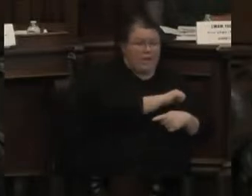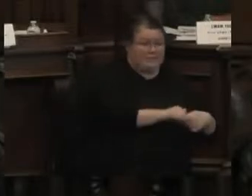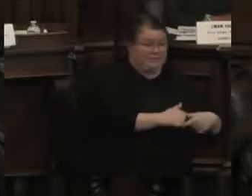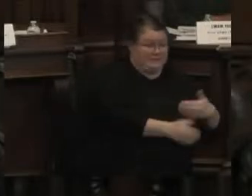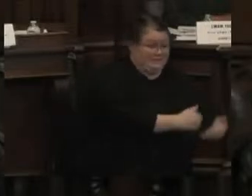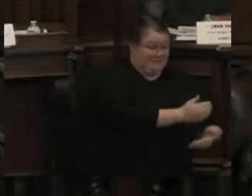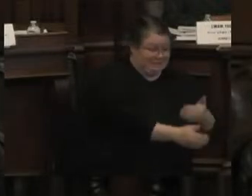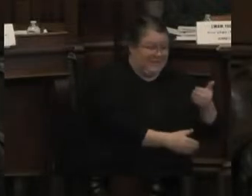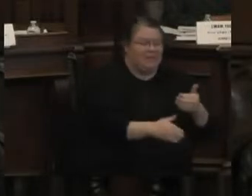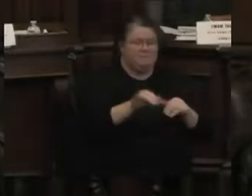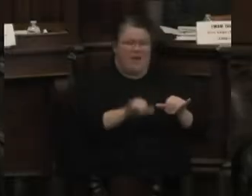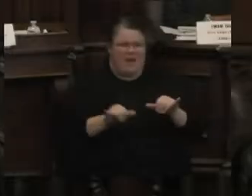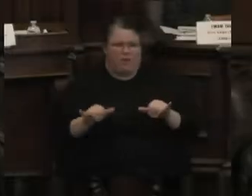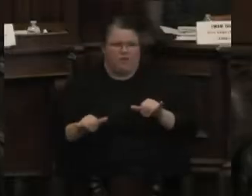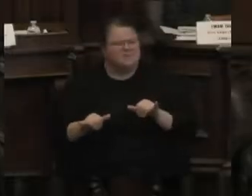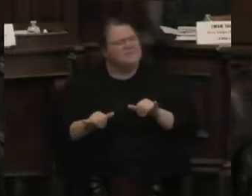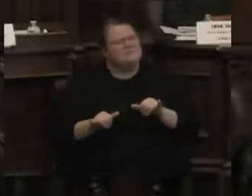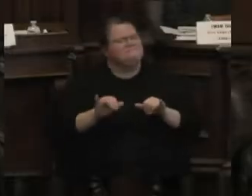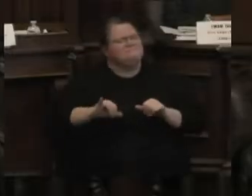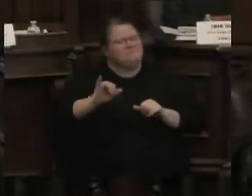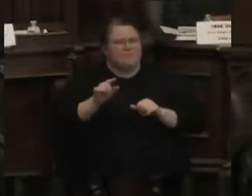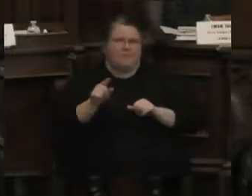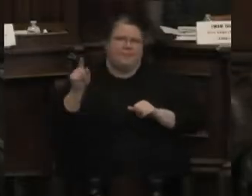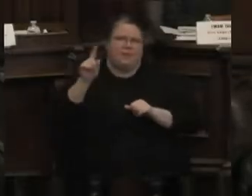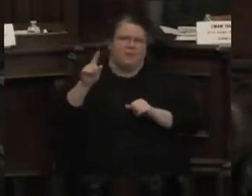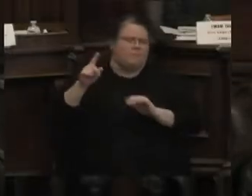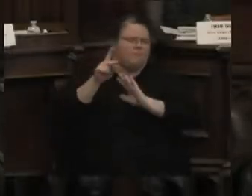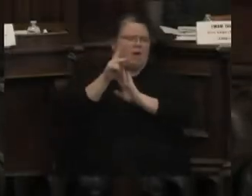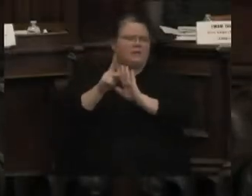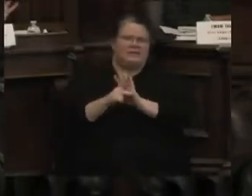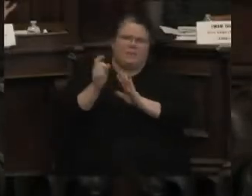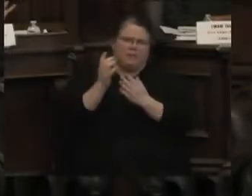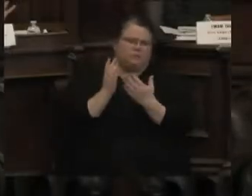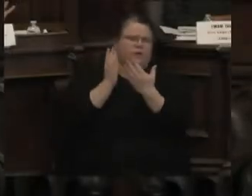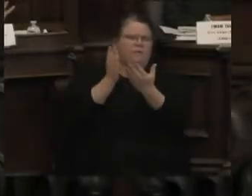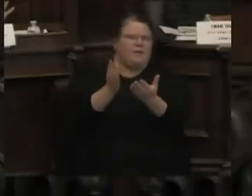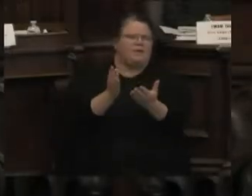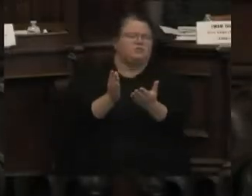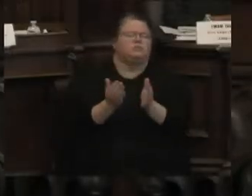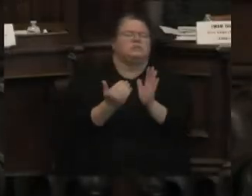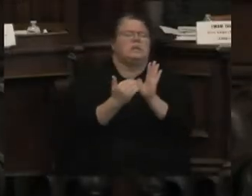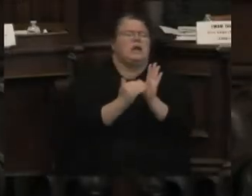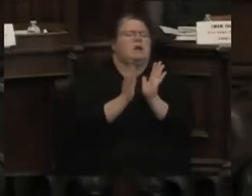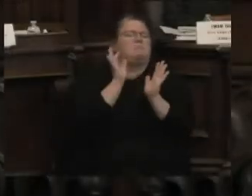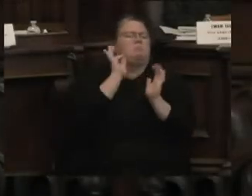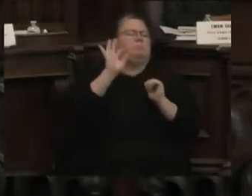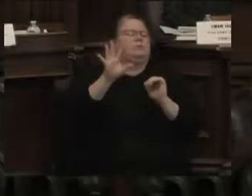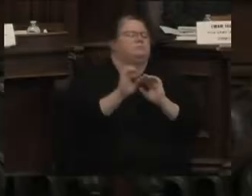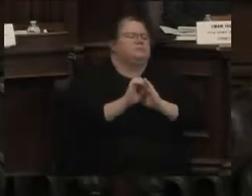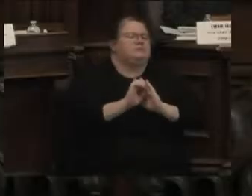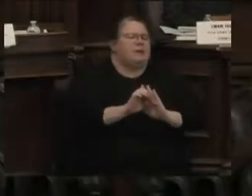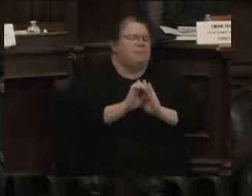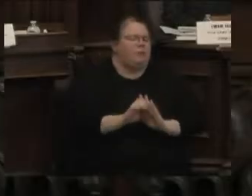procedures. And just to give an example of all this, the patterns and practices also might be connected to policies